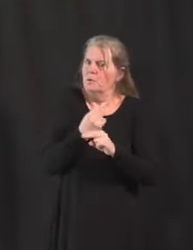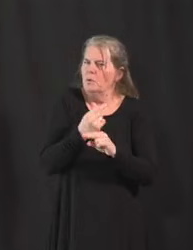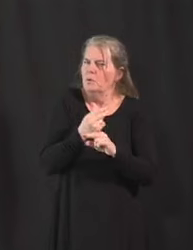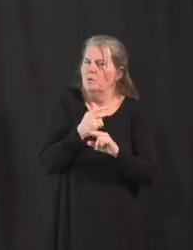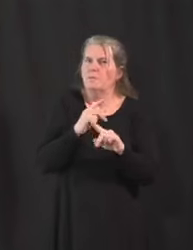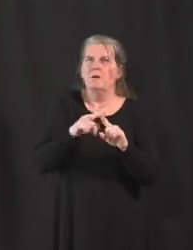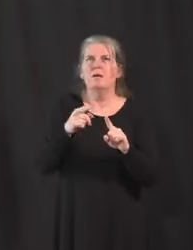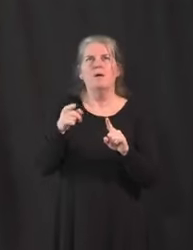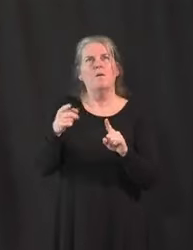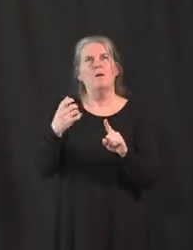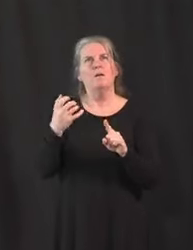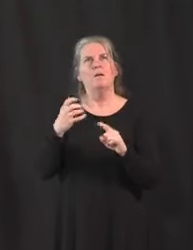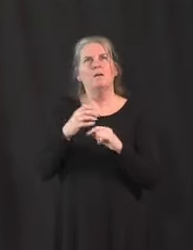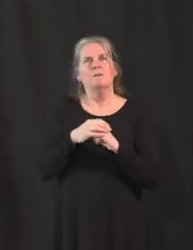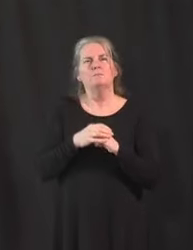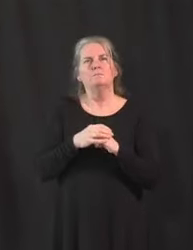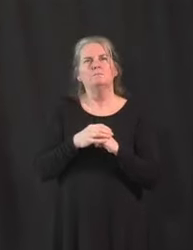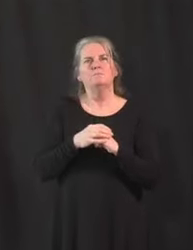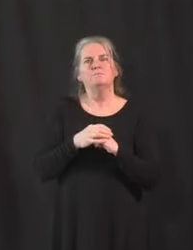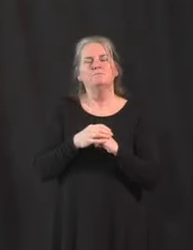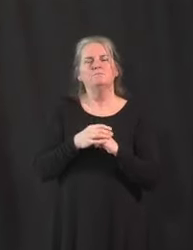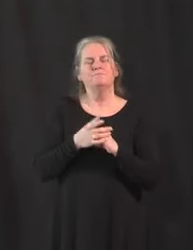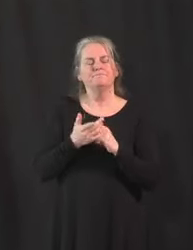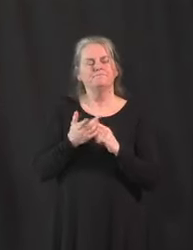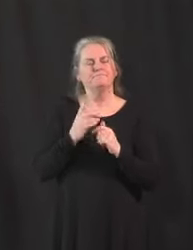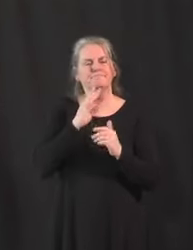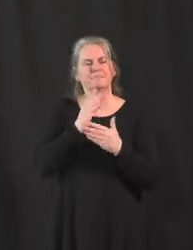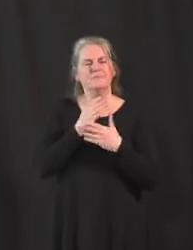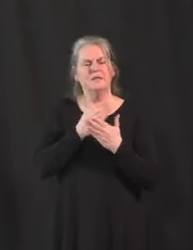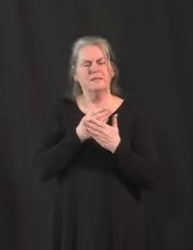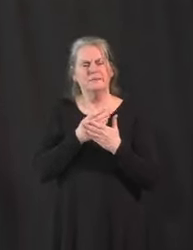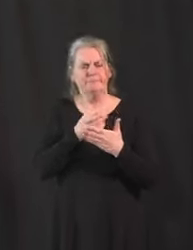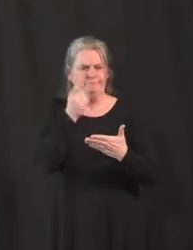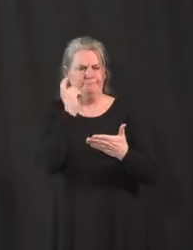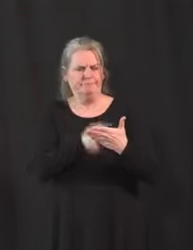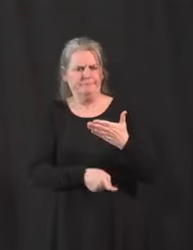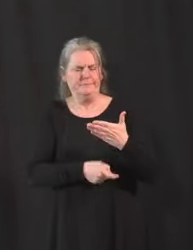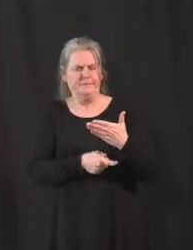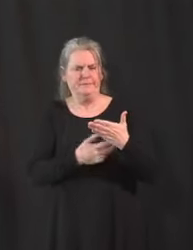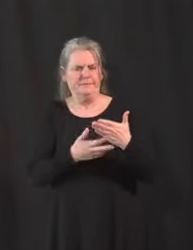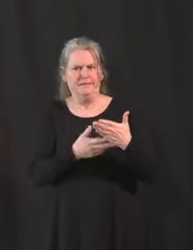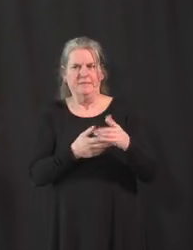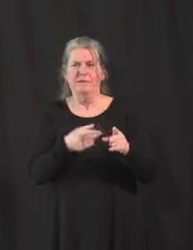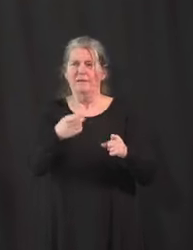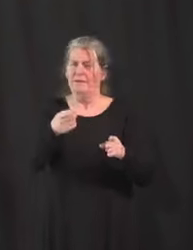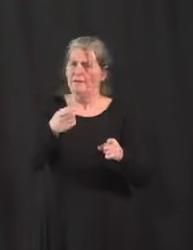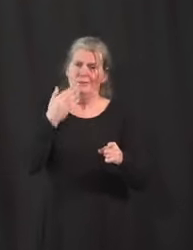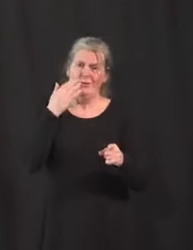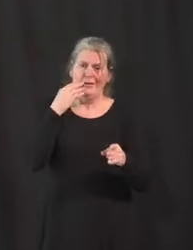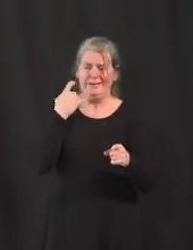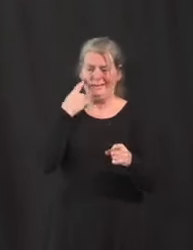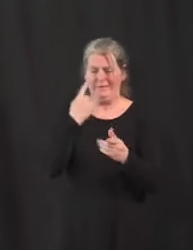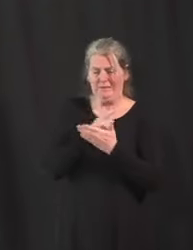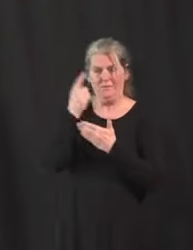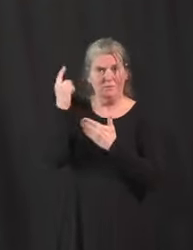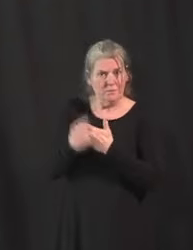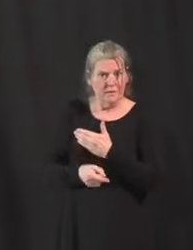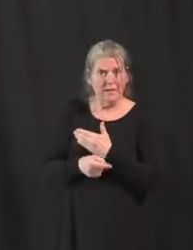KNOW, THE ENFORCEMENT PIECE. YOU KNOW, THIS WEEKEND WAS BEAUTIFUL OUT. THE RCMP WERE OUT EN MASSE